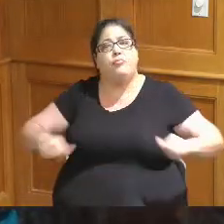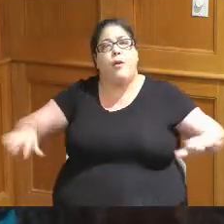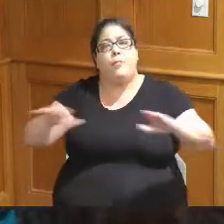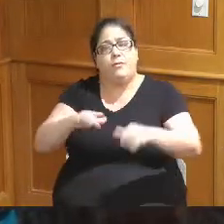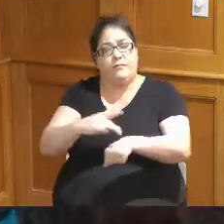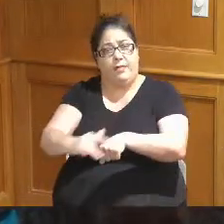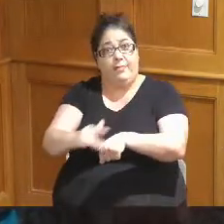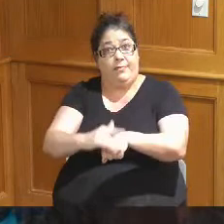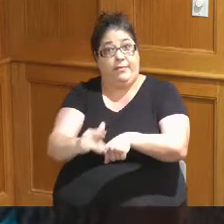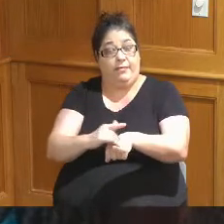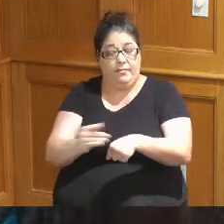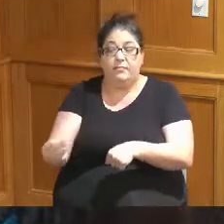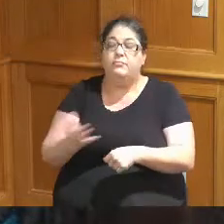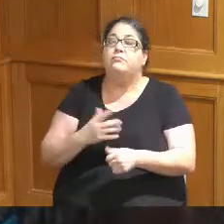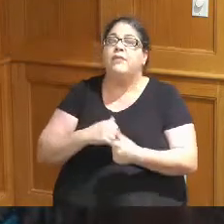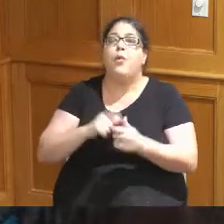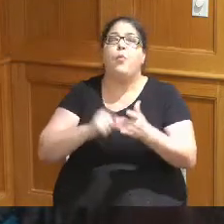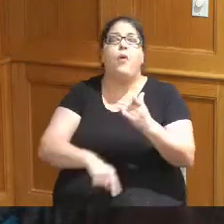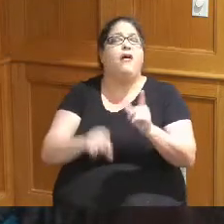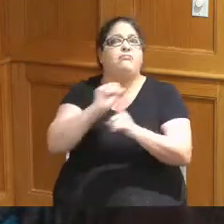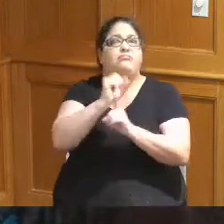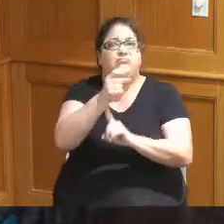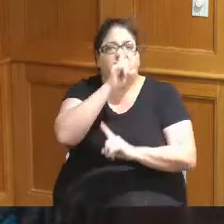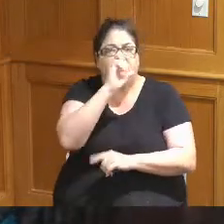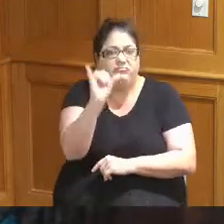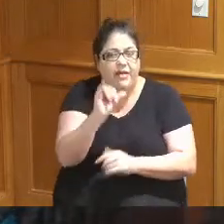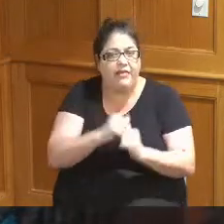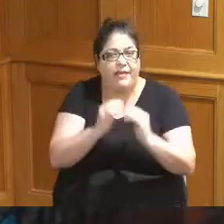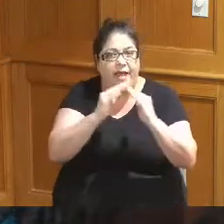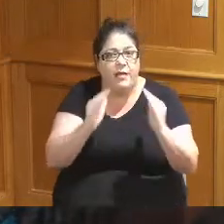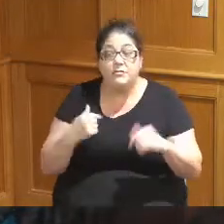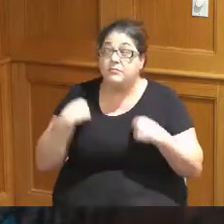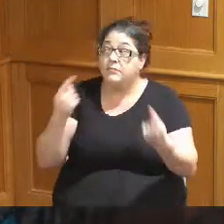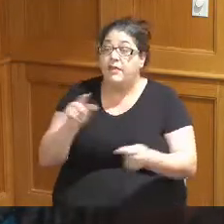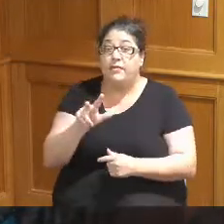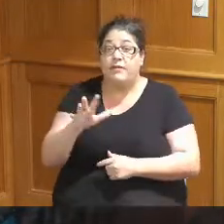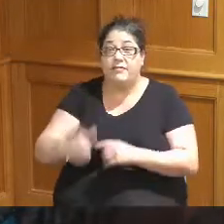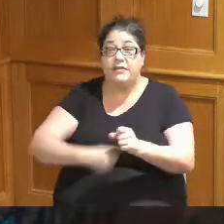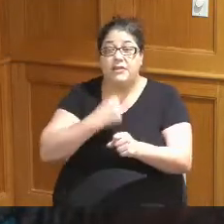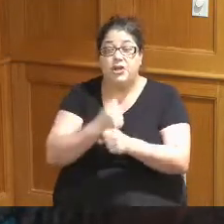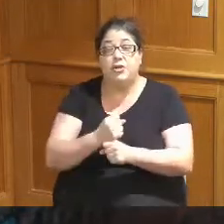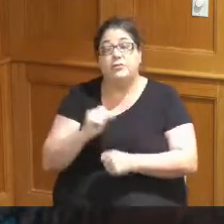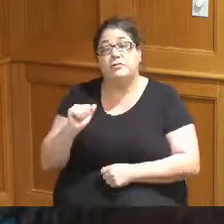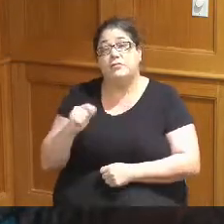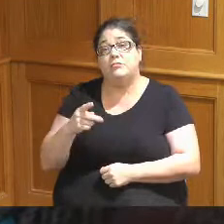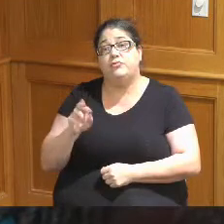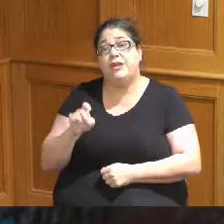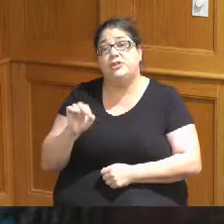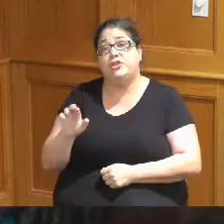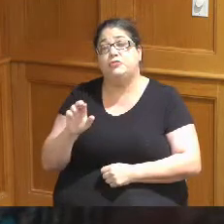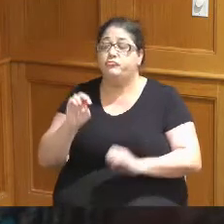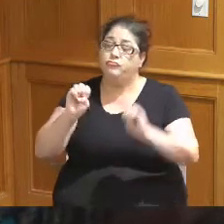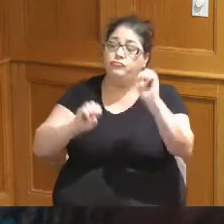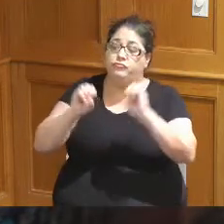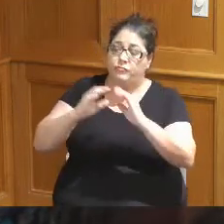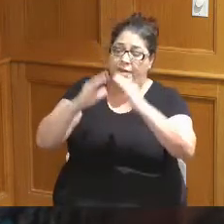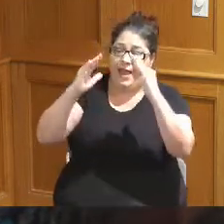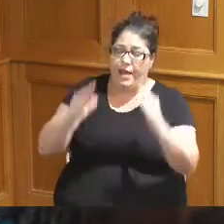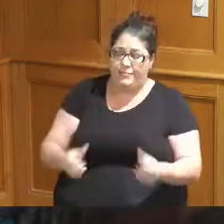and the condition I've been an appraiser for 35 years I've praised many thousands of property